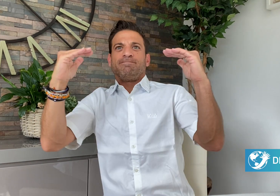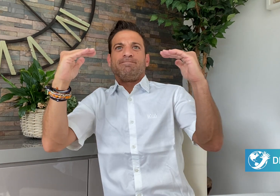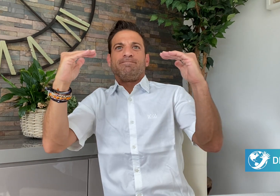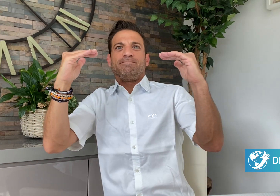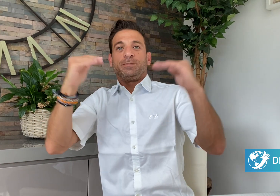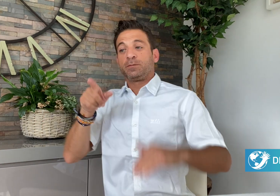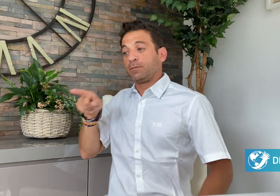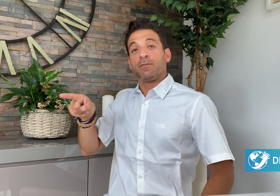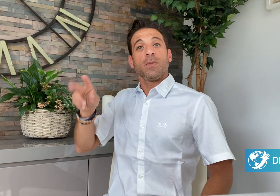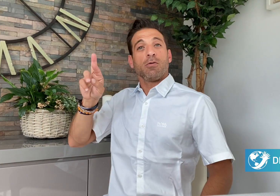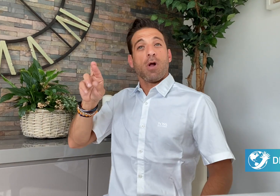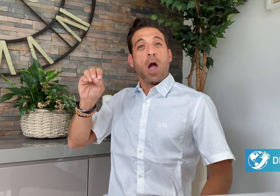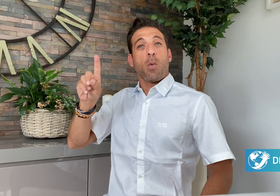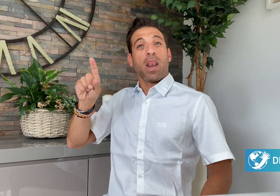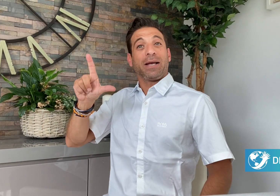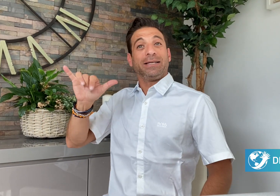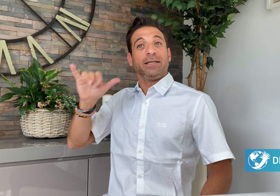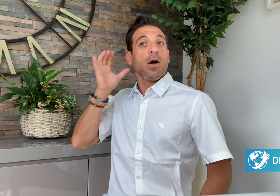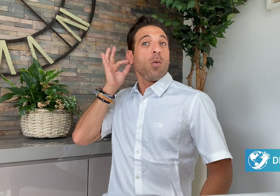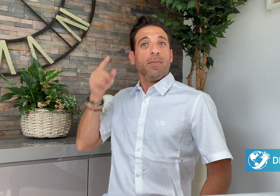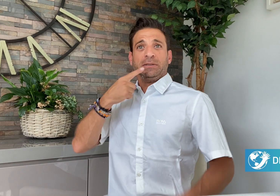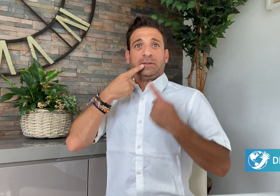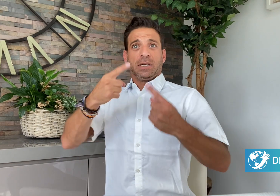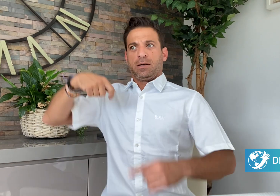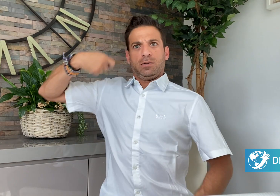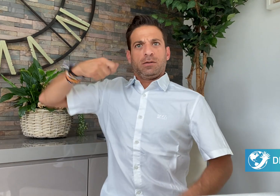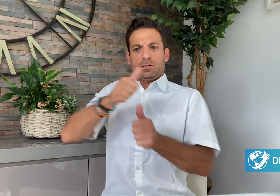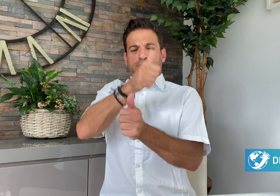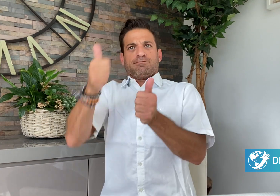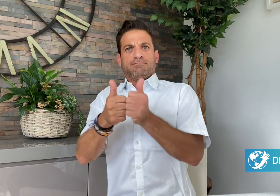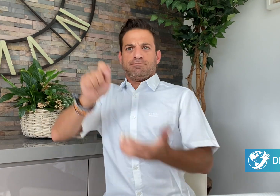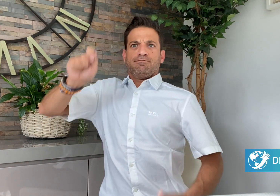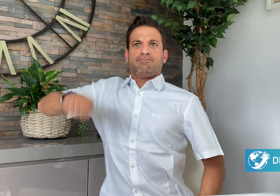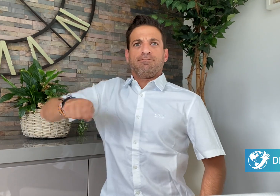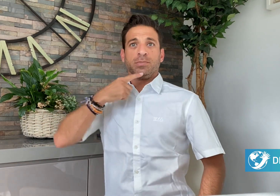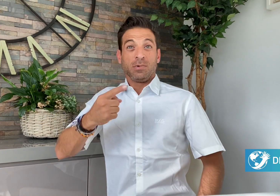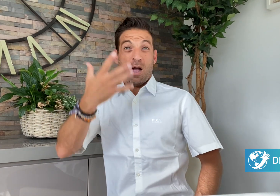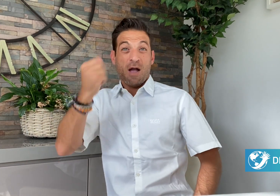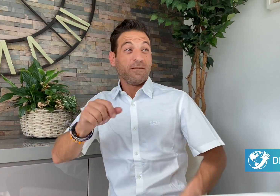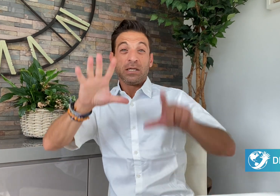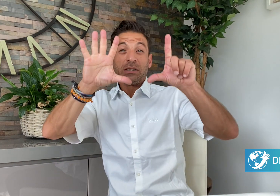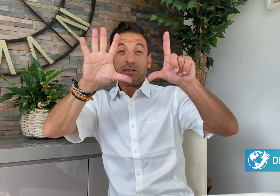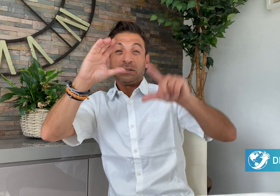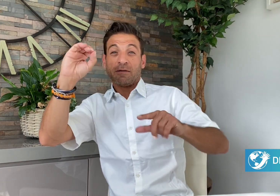She said that Deaf people whose first language is BSL have